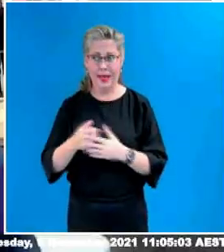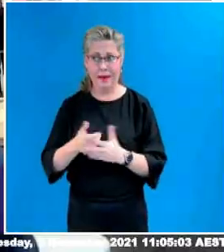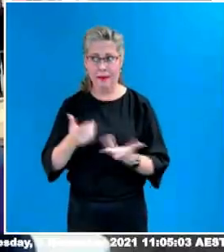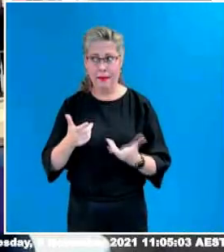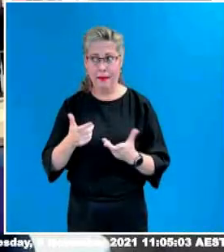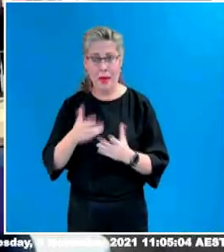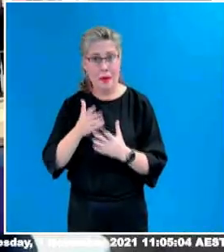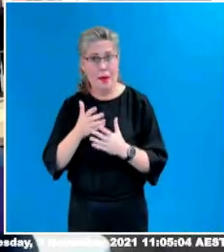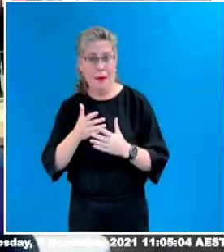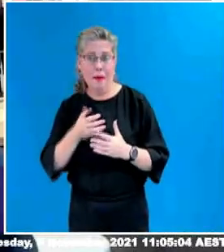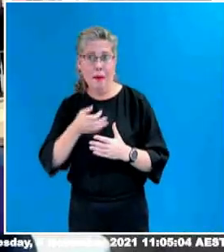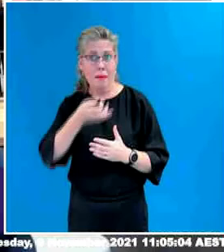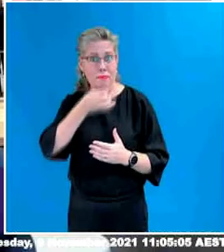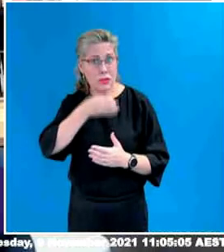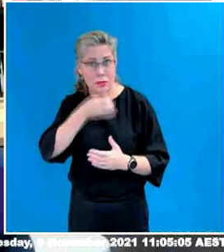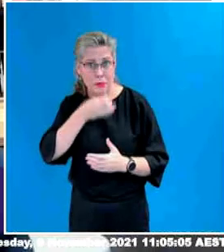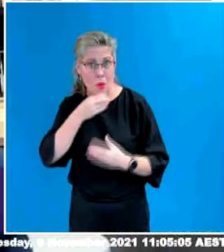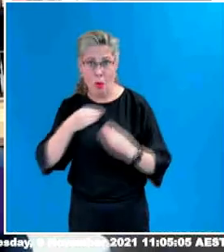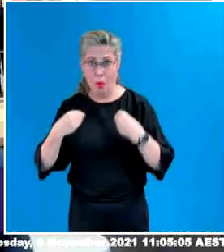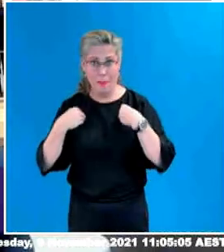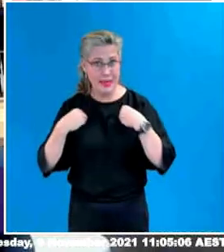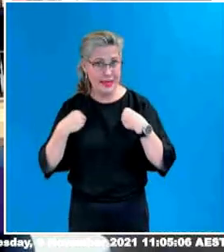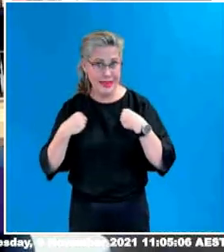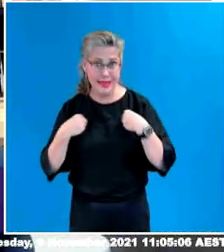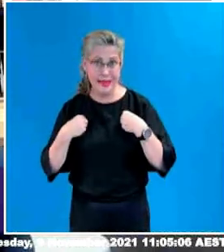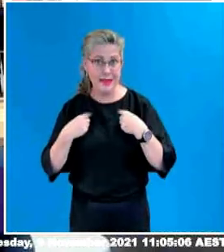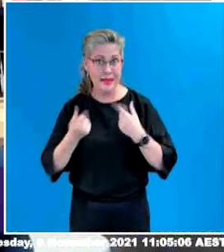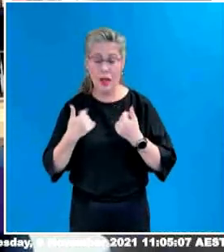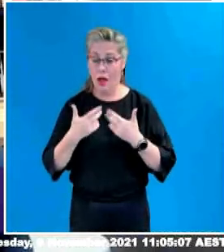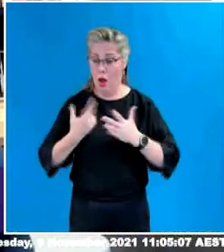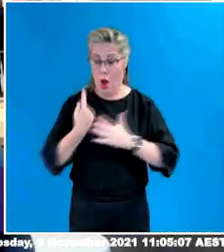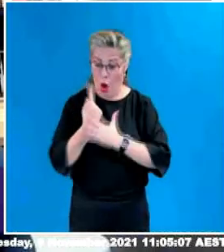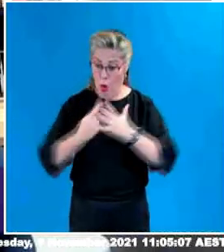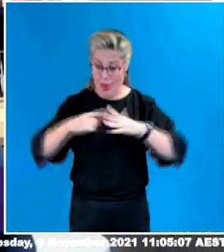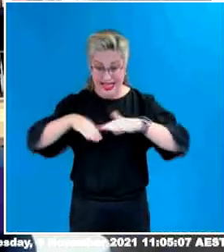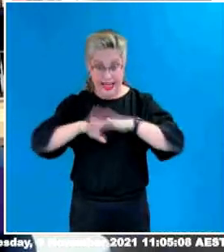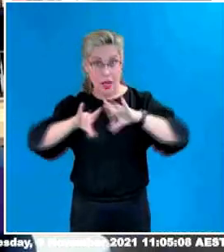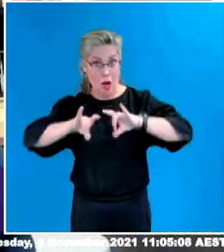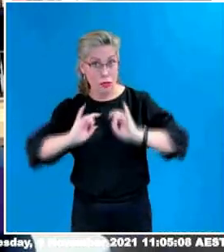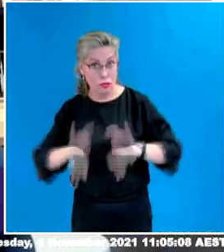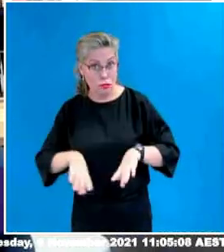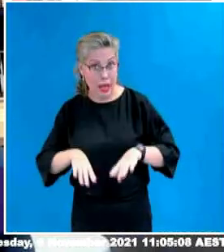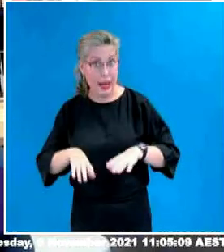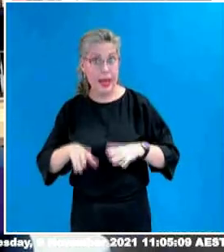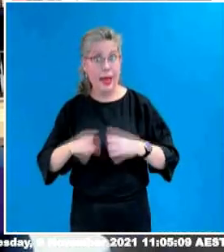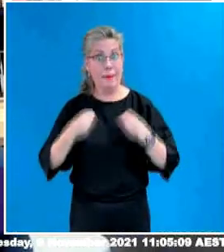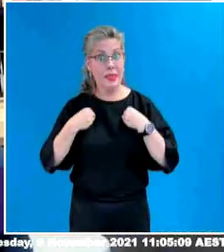enterprises, multinational enterprises, all fall within the rubric of the Guiding Principles.